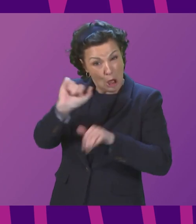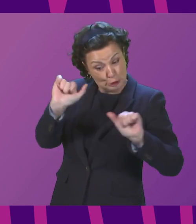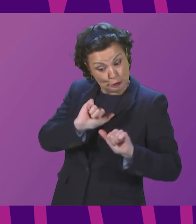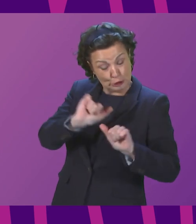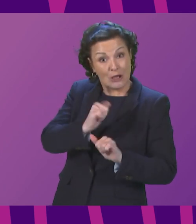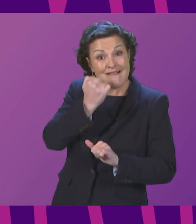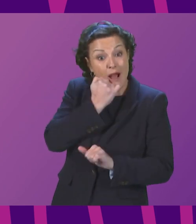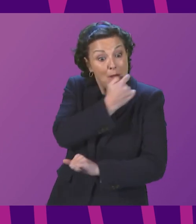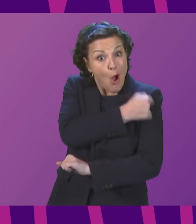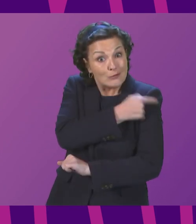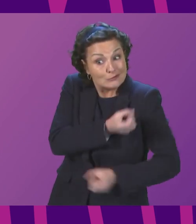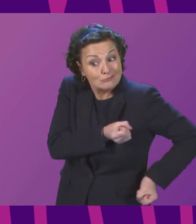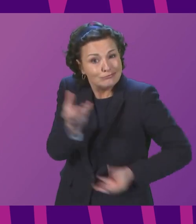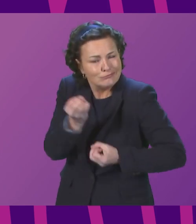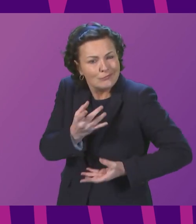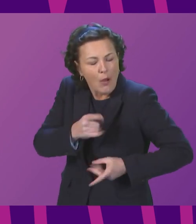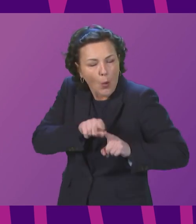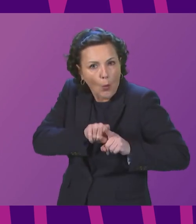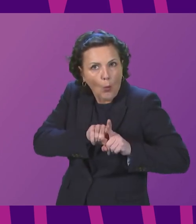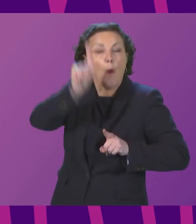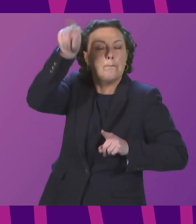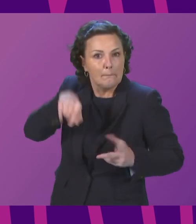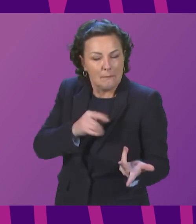rising quite sharply, might be indicative of that.